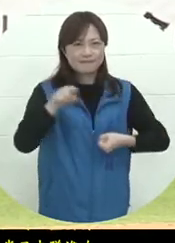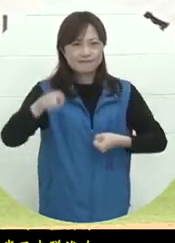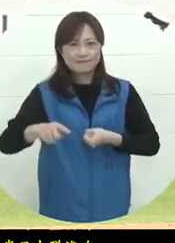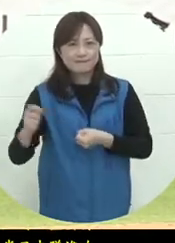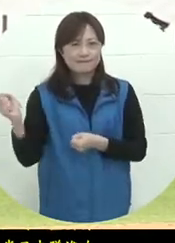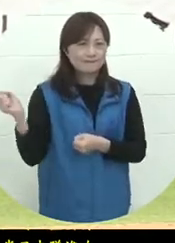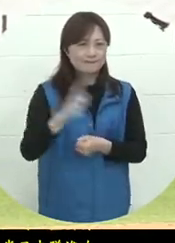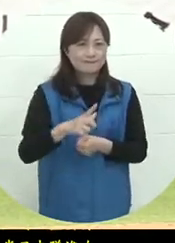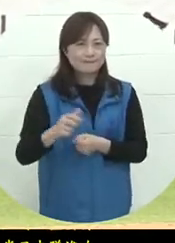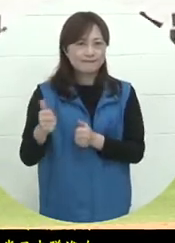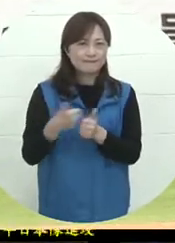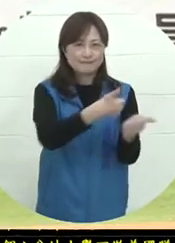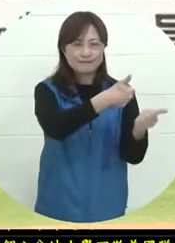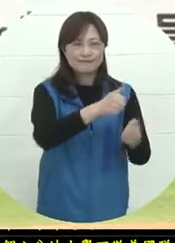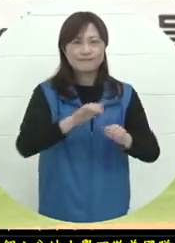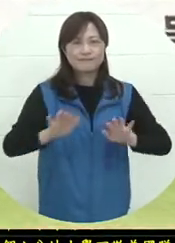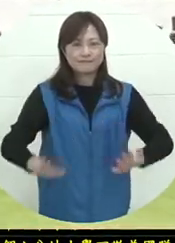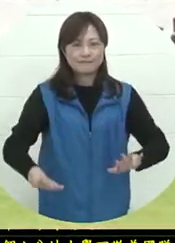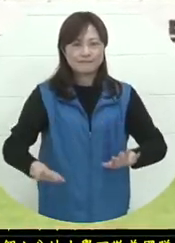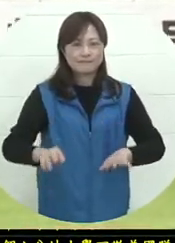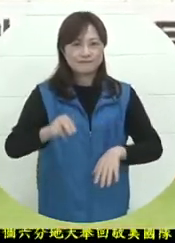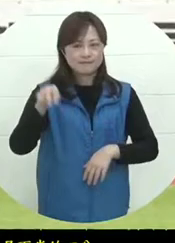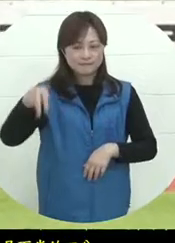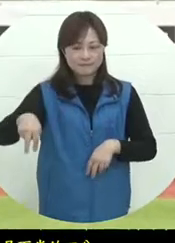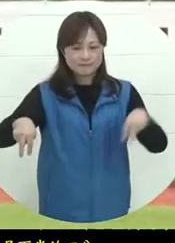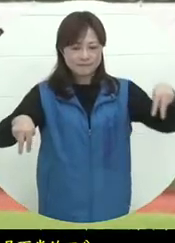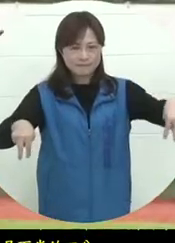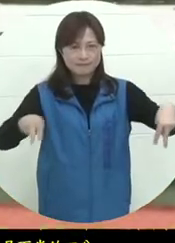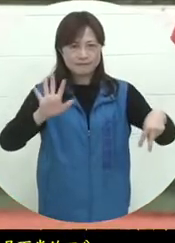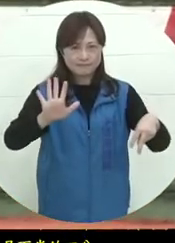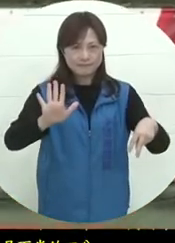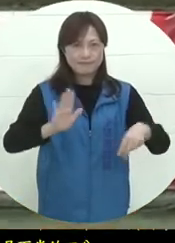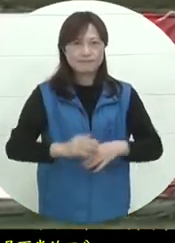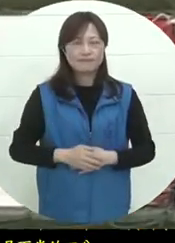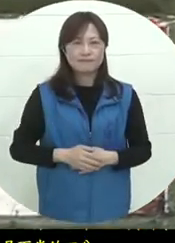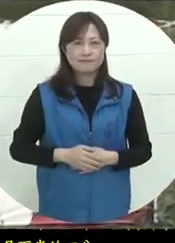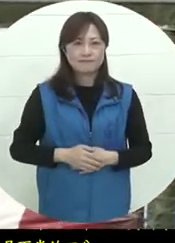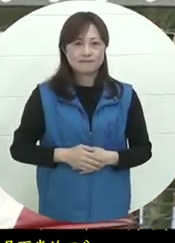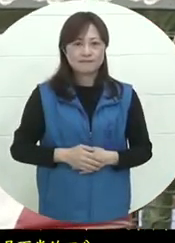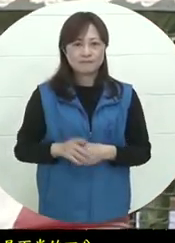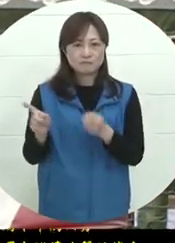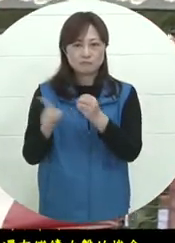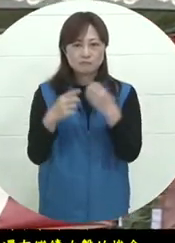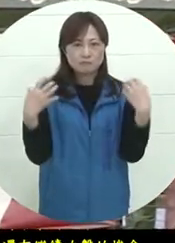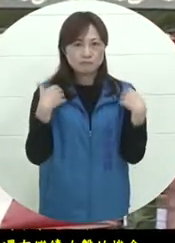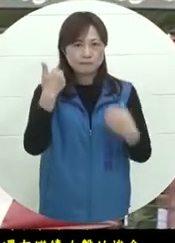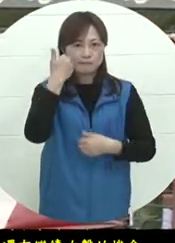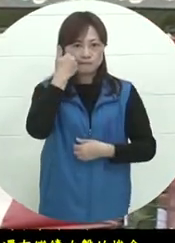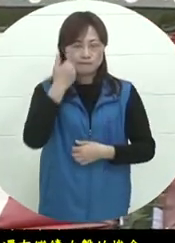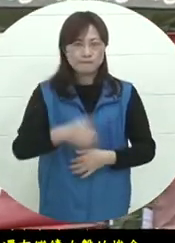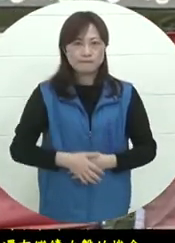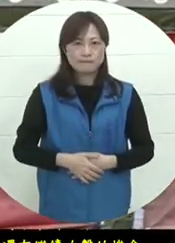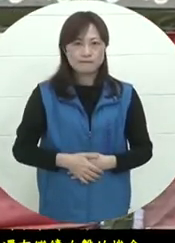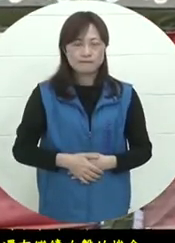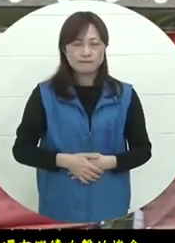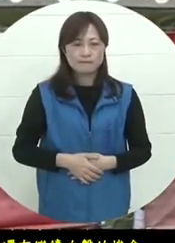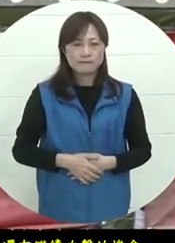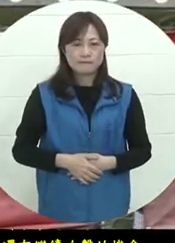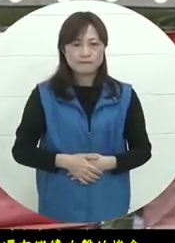After the two are eliminated, it is now the state of the 13-year-old friend. It is the turn of the first game to attack. Immediately afterwards , it also appeared